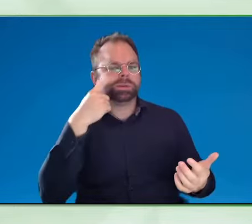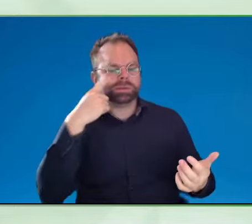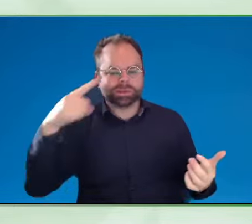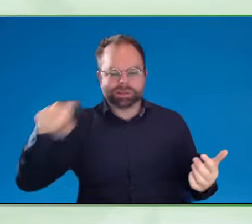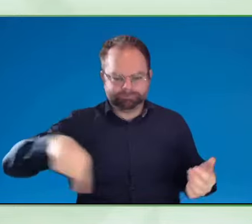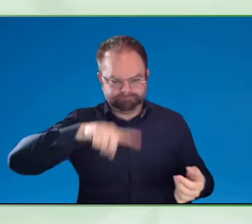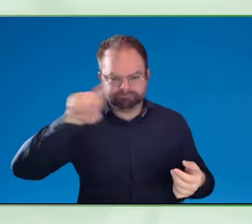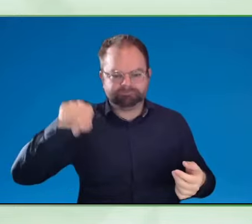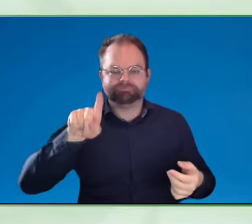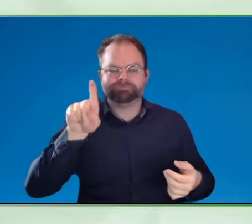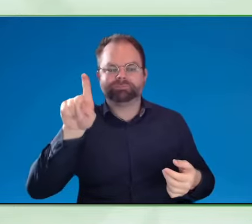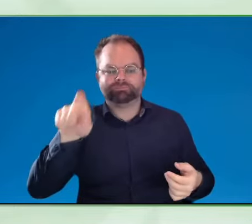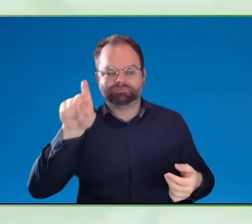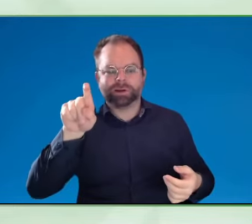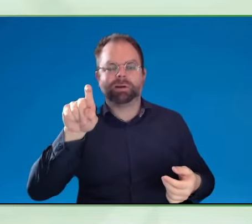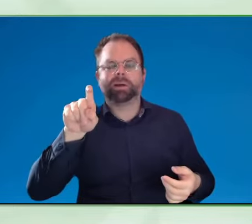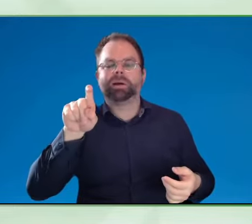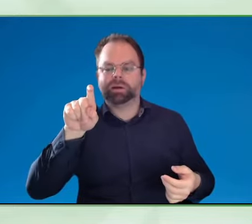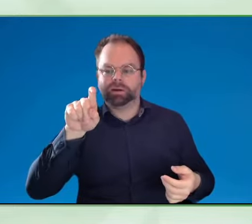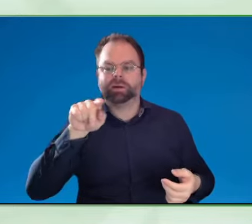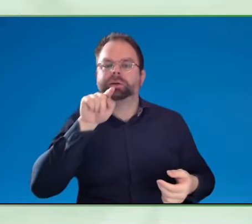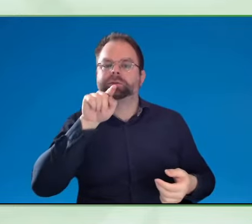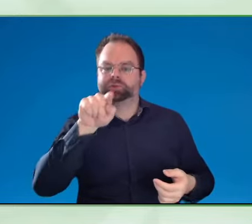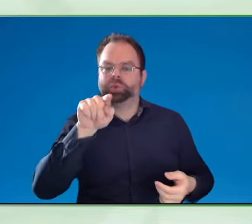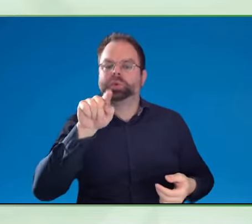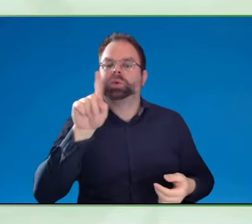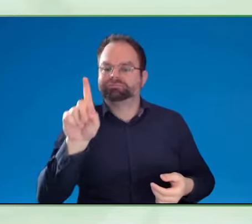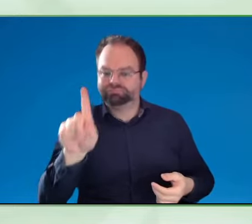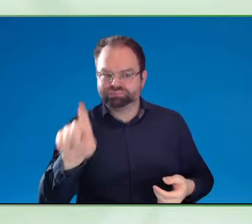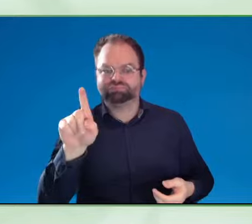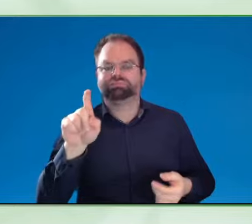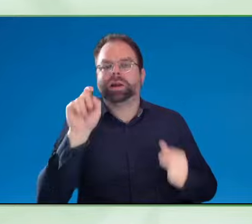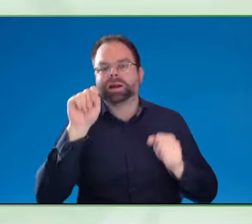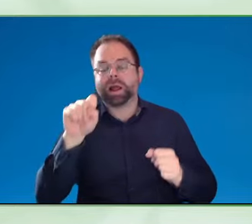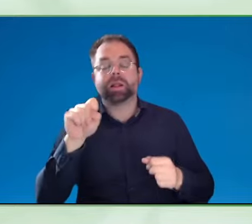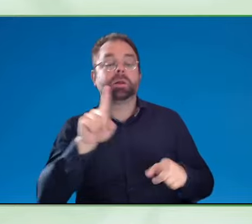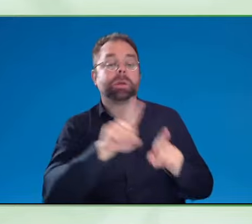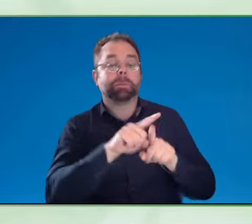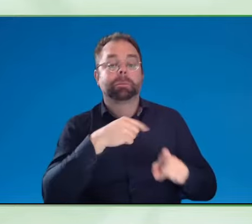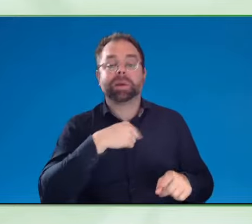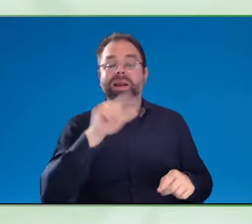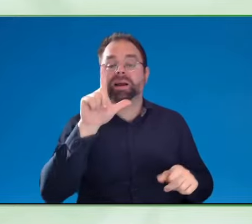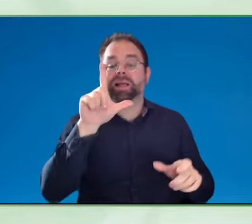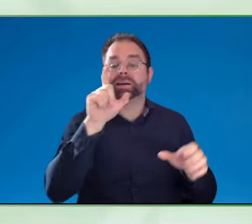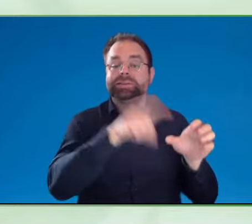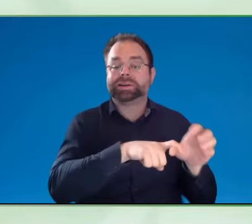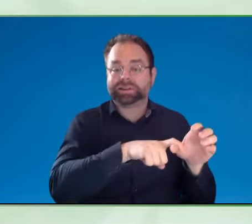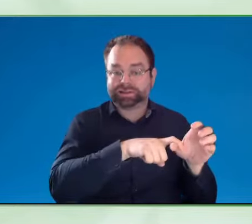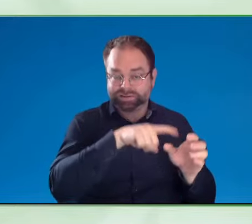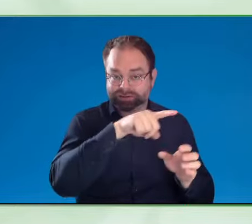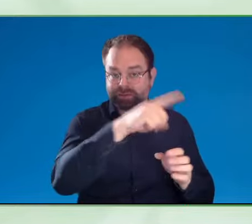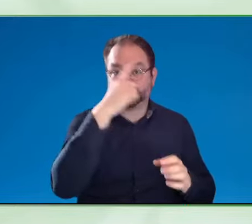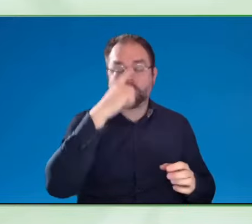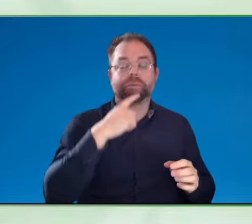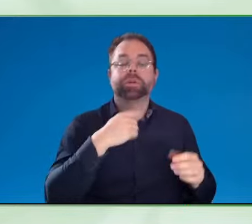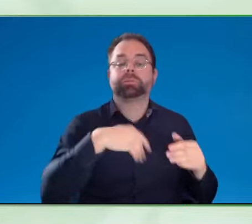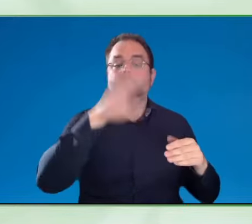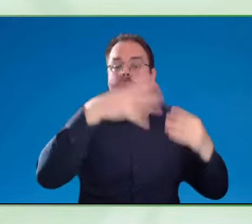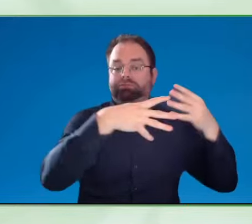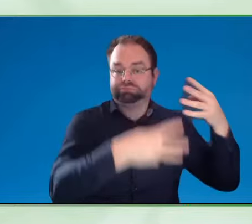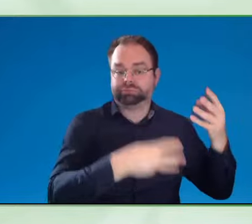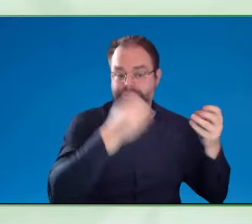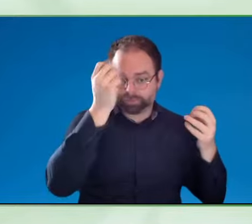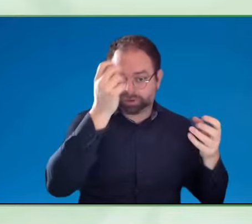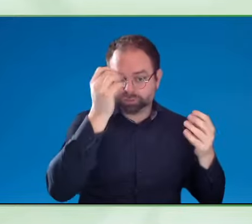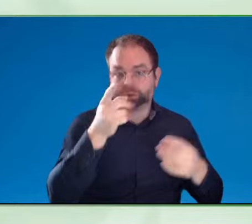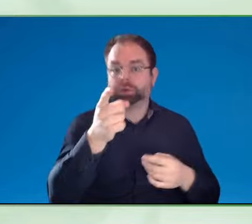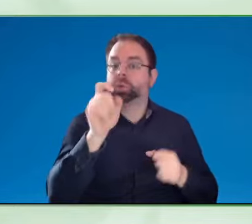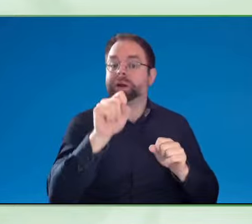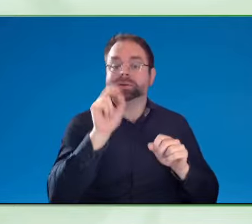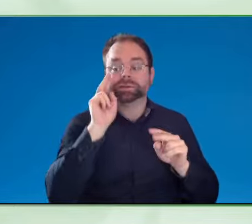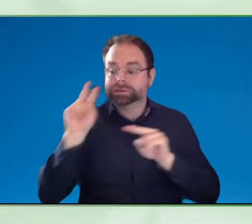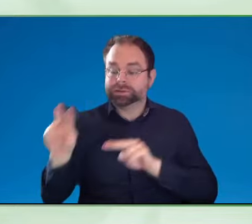Thank you for joining me with no fire.